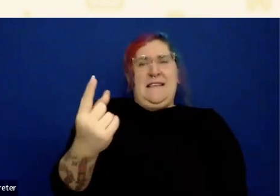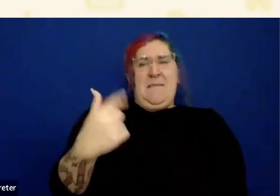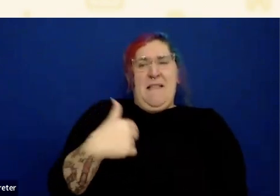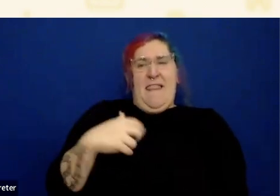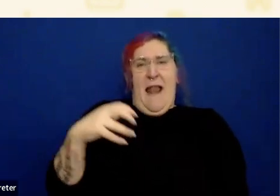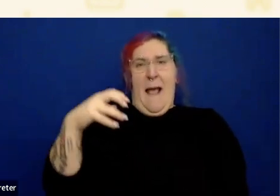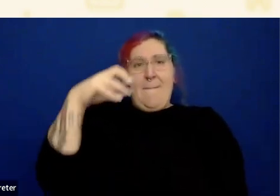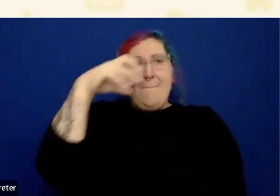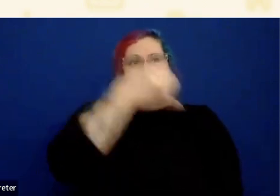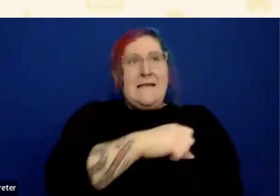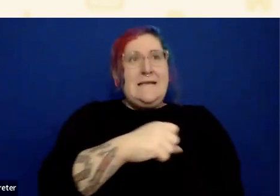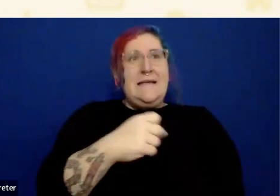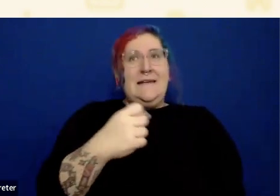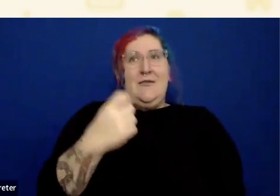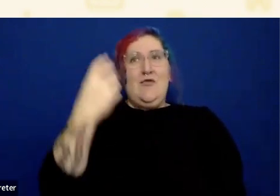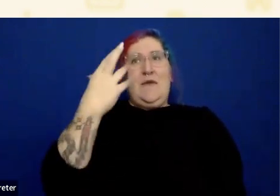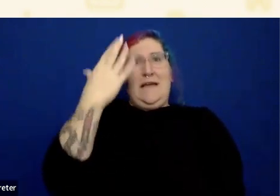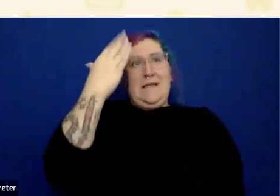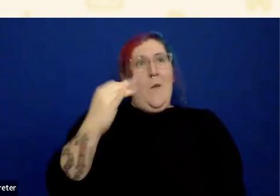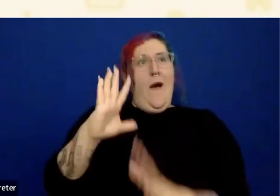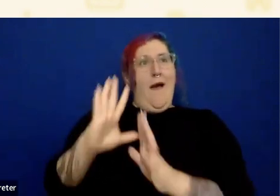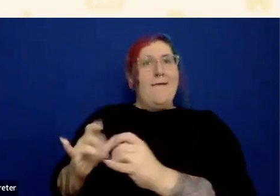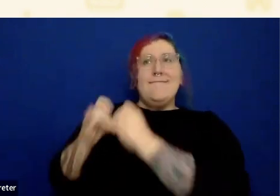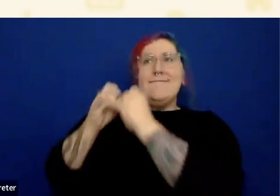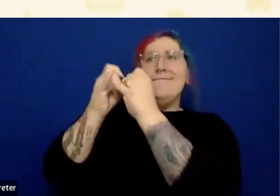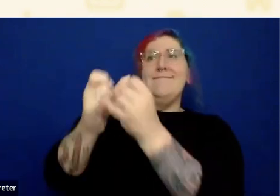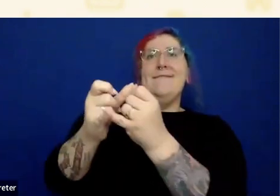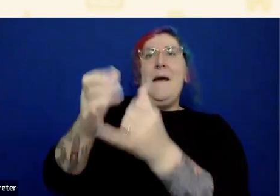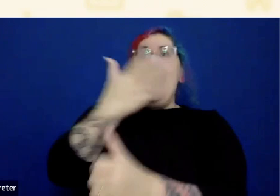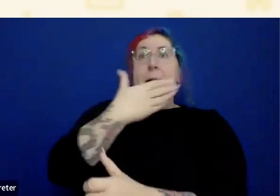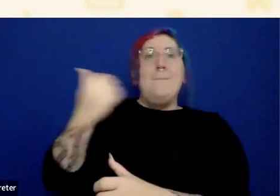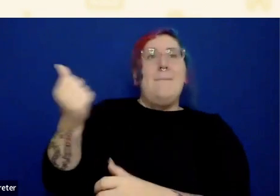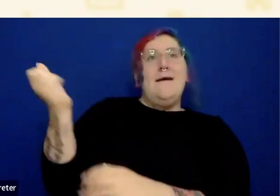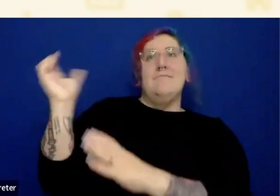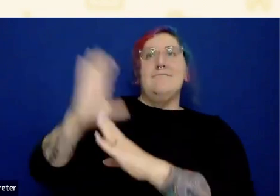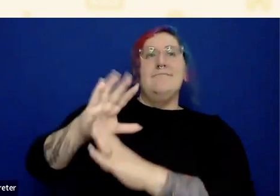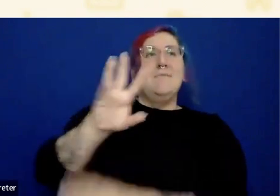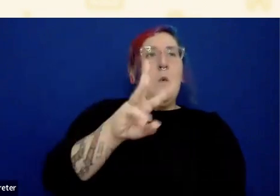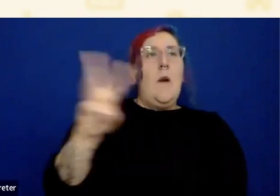that has given it that prestigious designation.